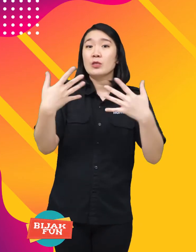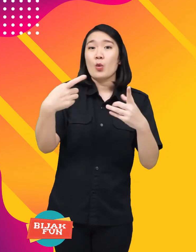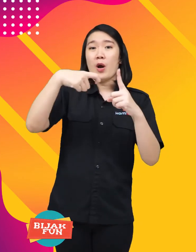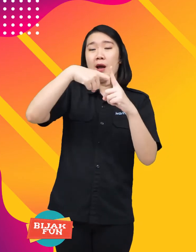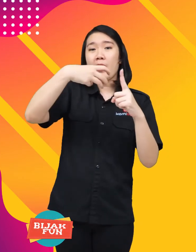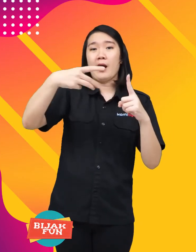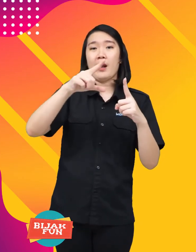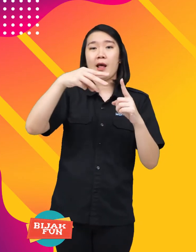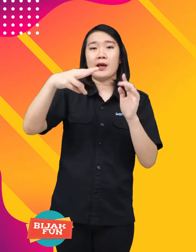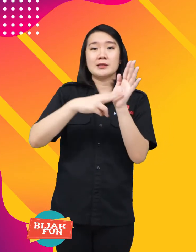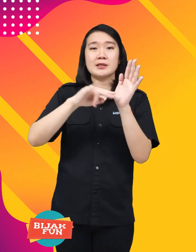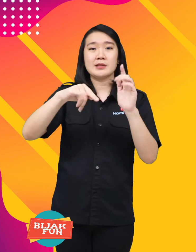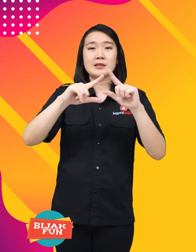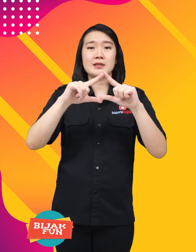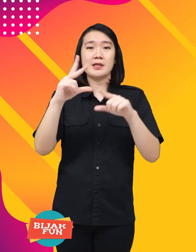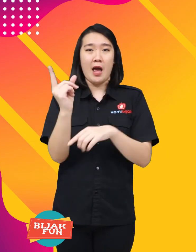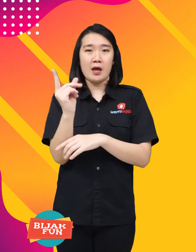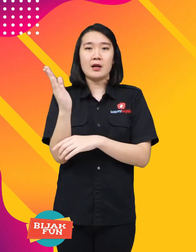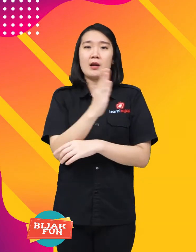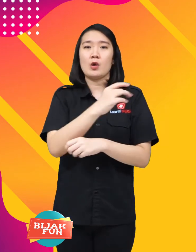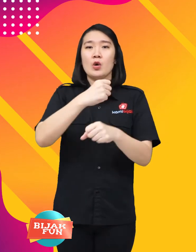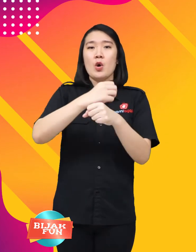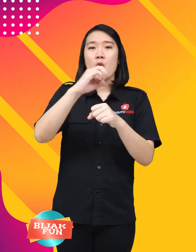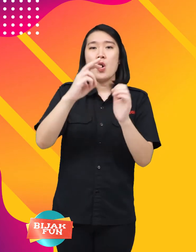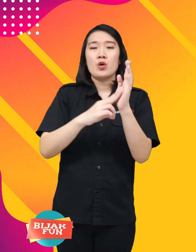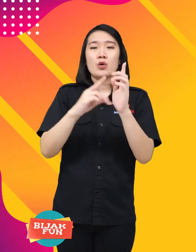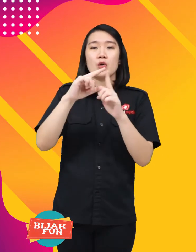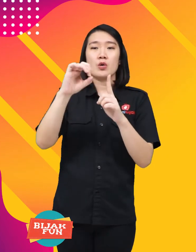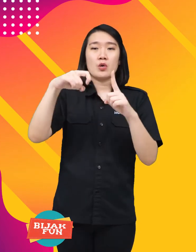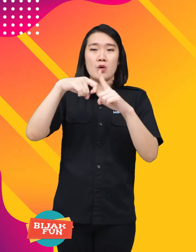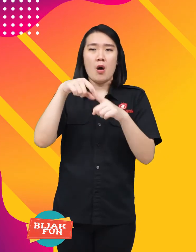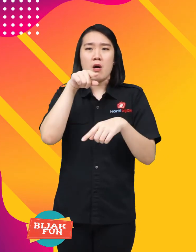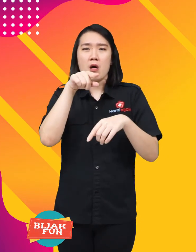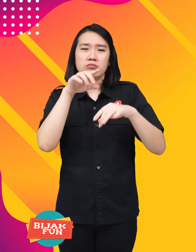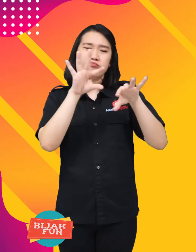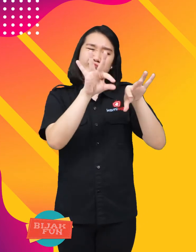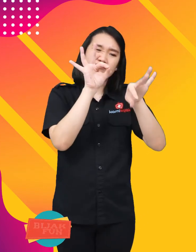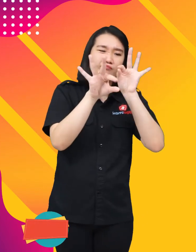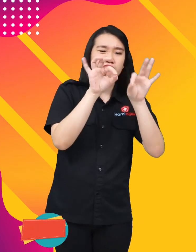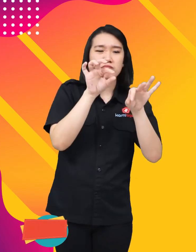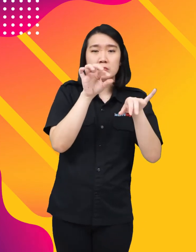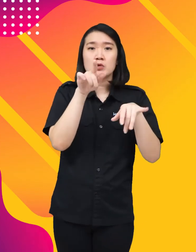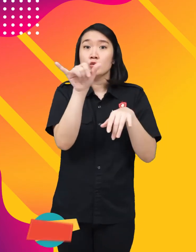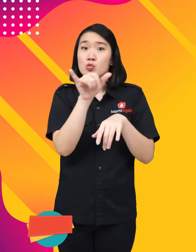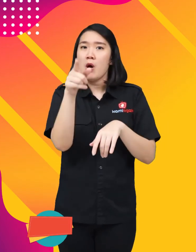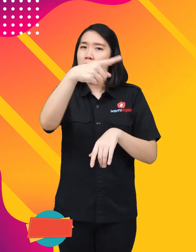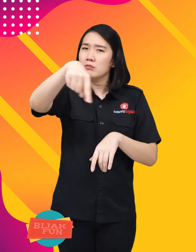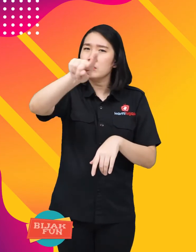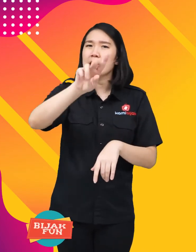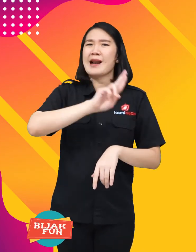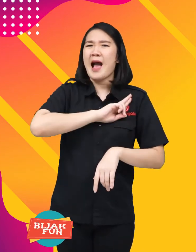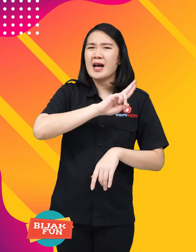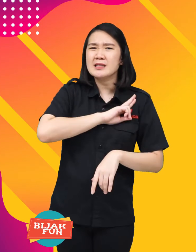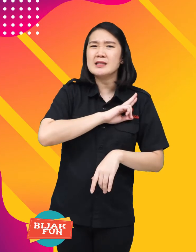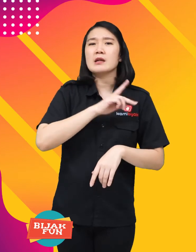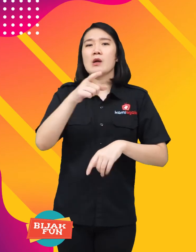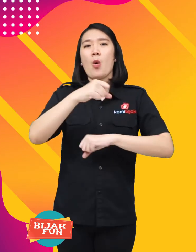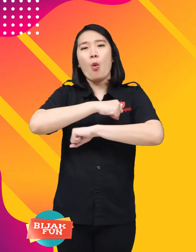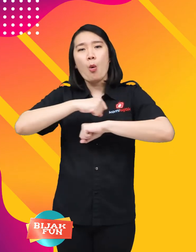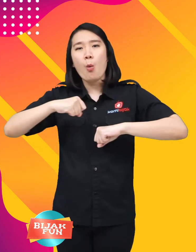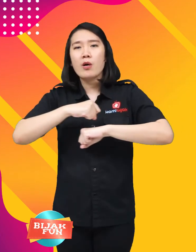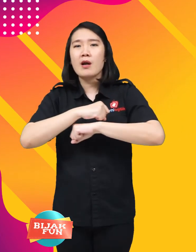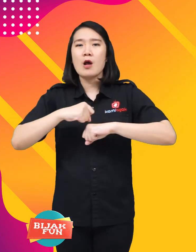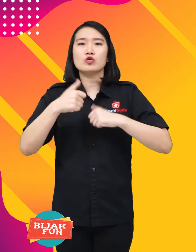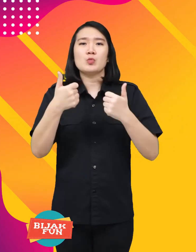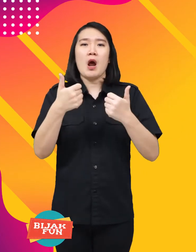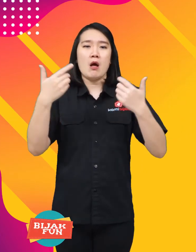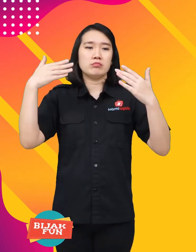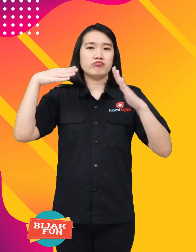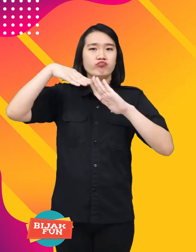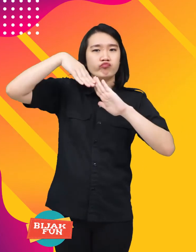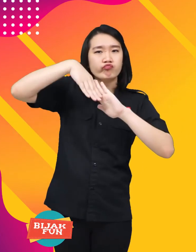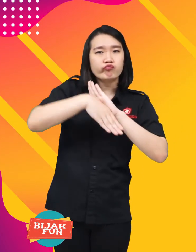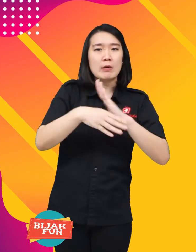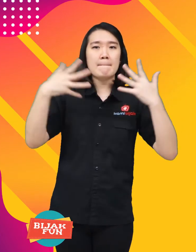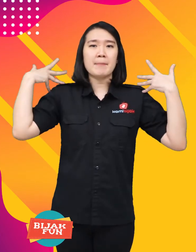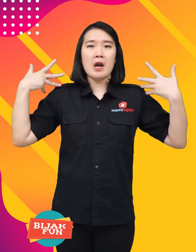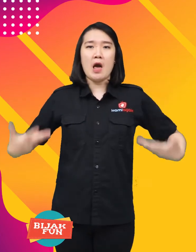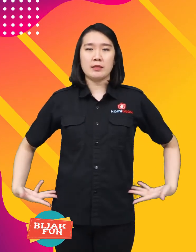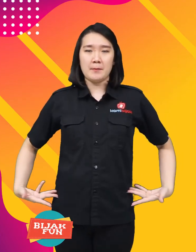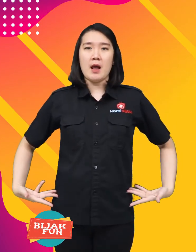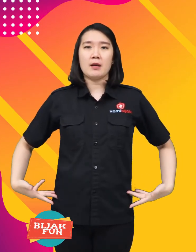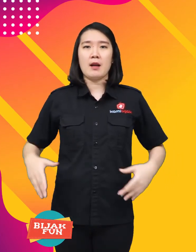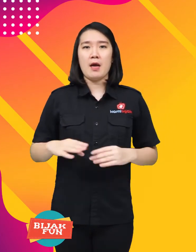or adenoids, as well as important Remember to exercise regularly to lose weight.